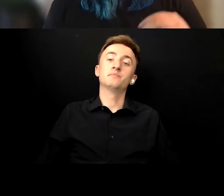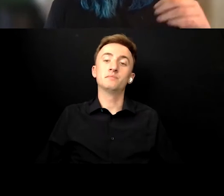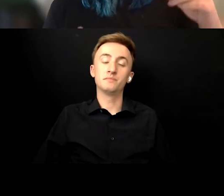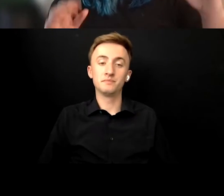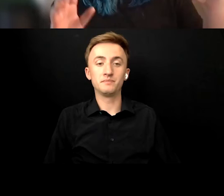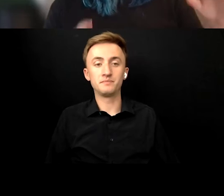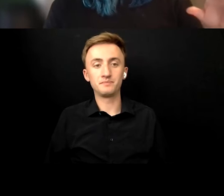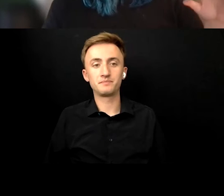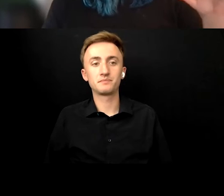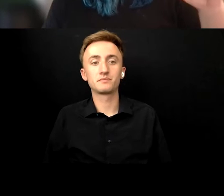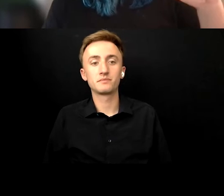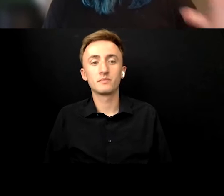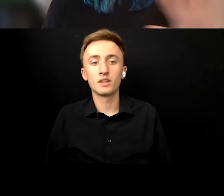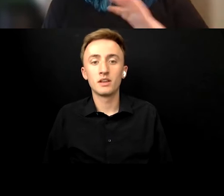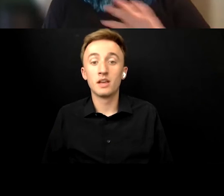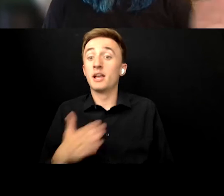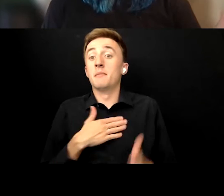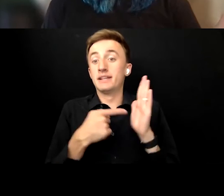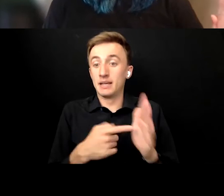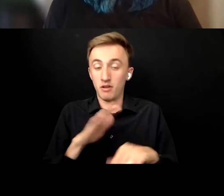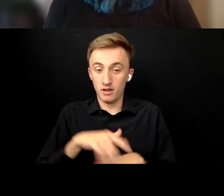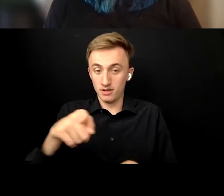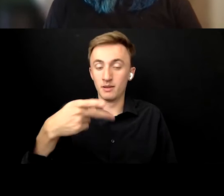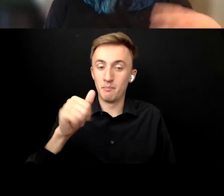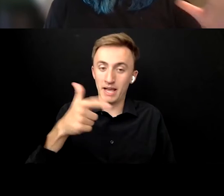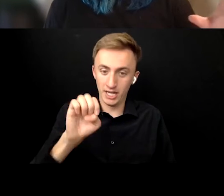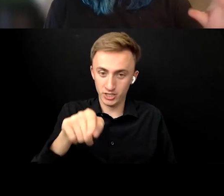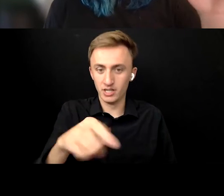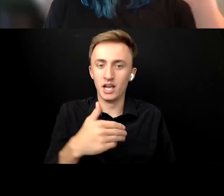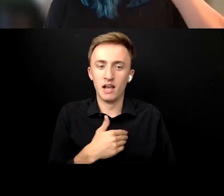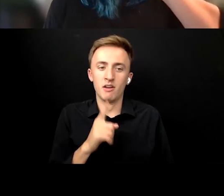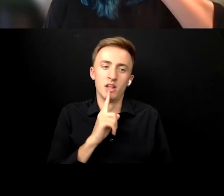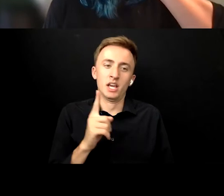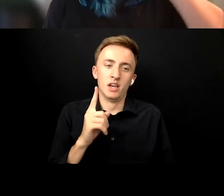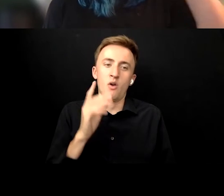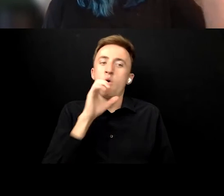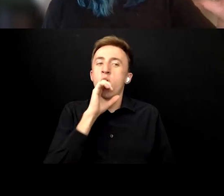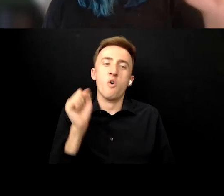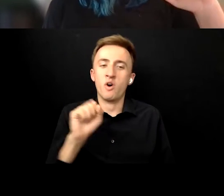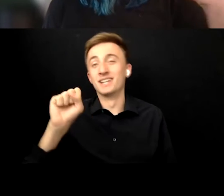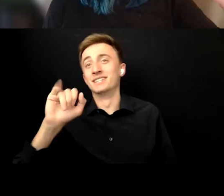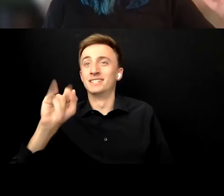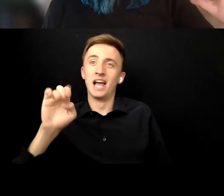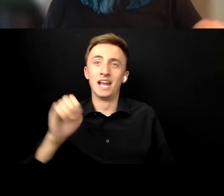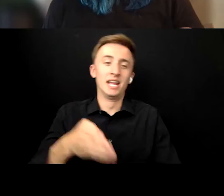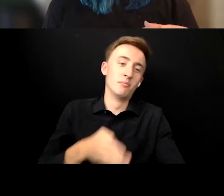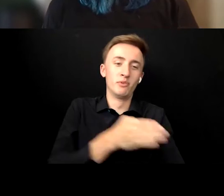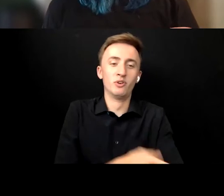before I move on, I have a very old Siteimprove website home page, that is rendered in the browser